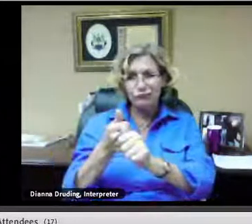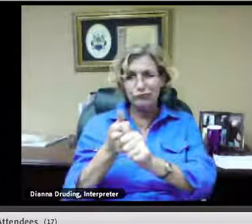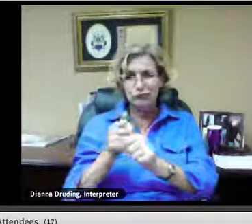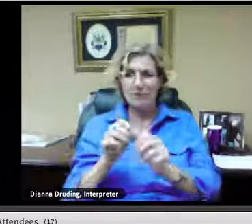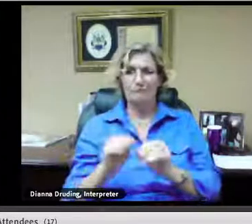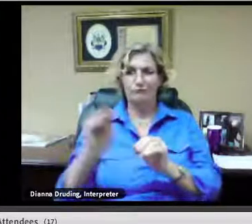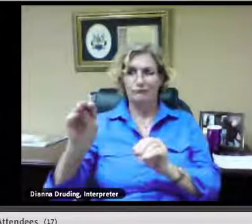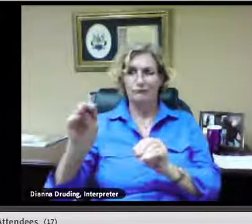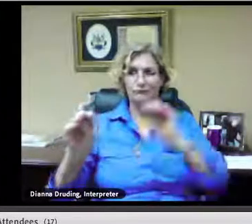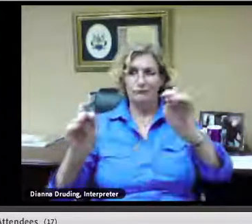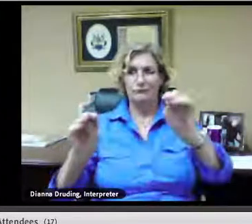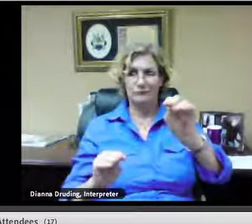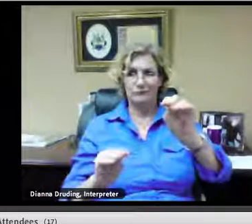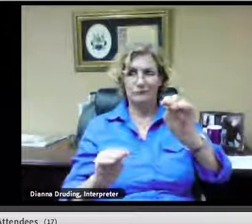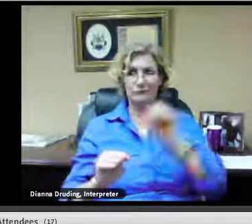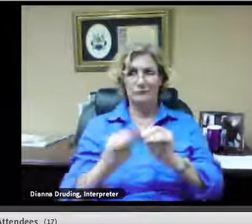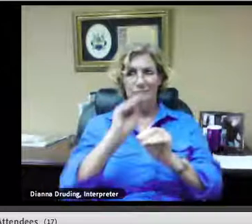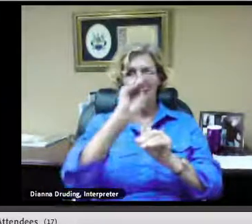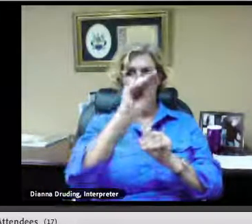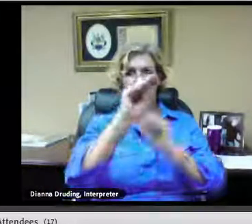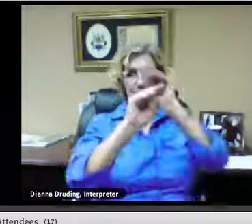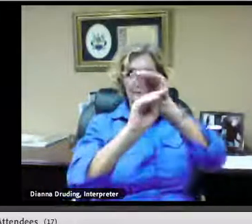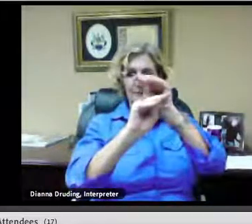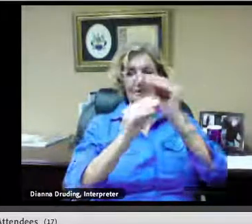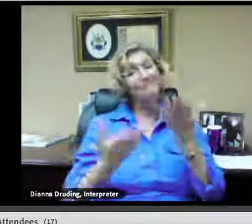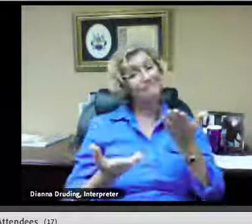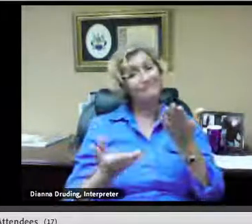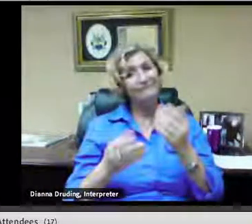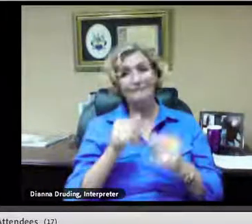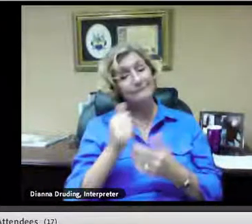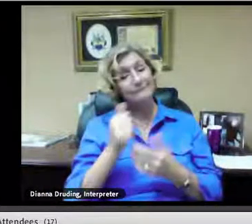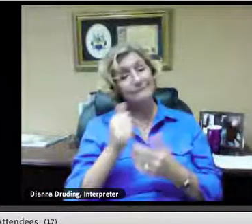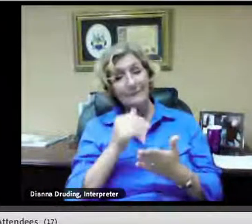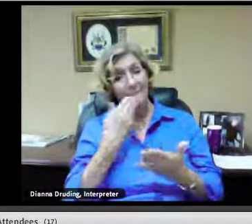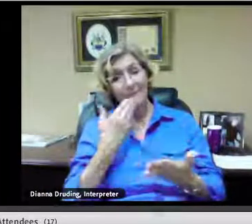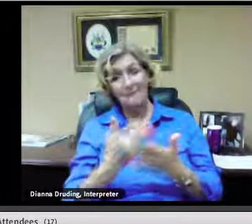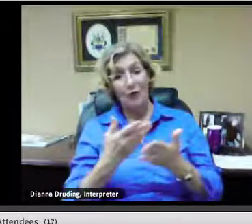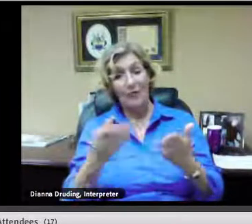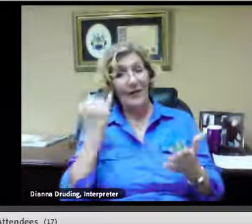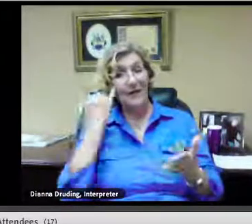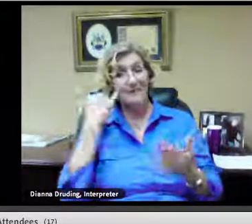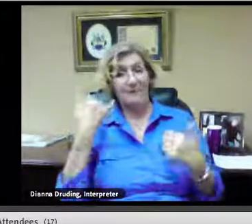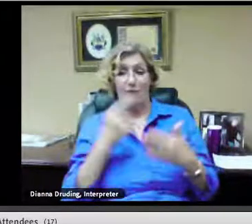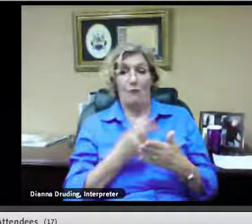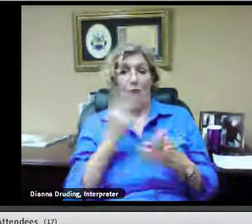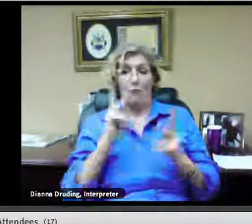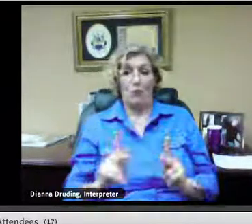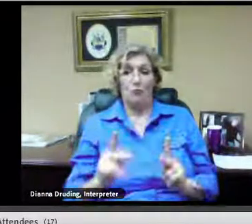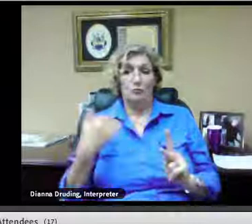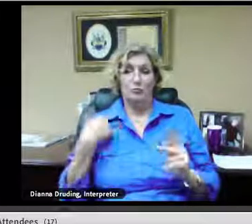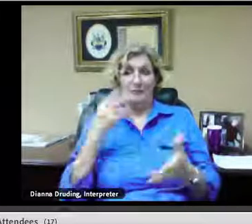who has a disability. Maximize compatibility with assistive technologies on user computers and devices,